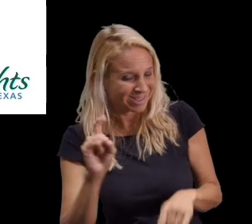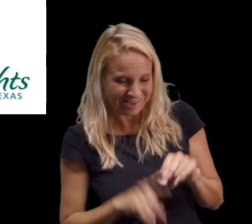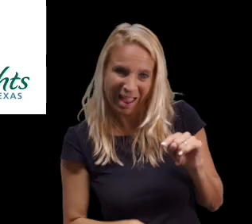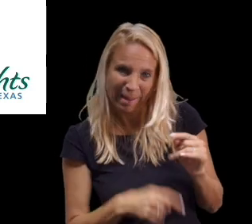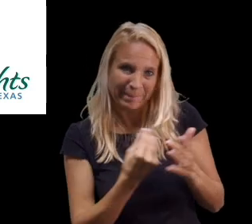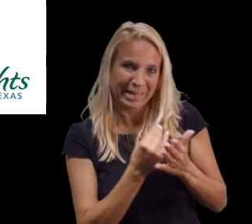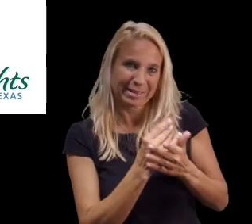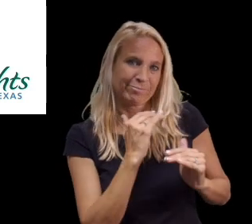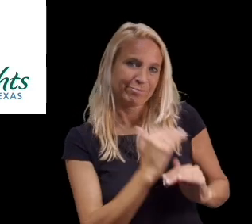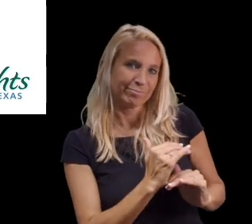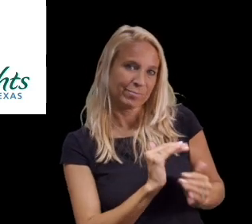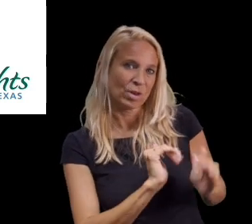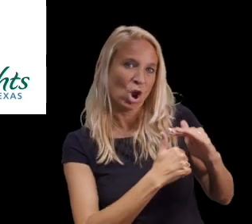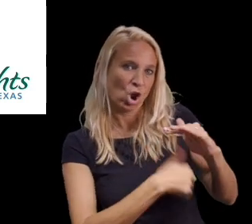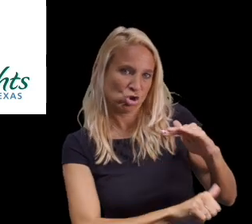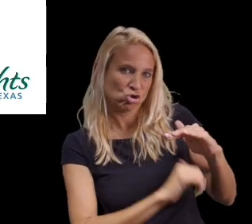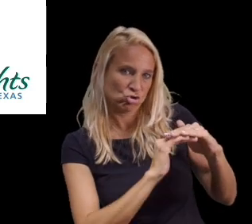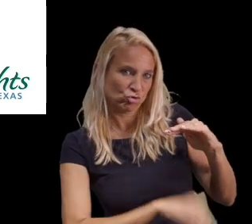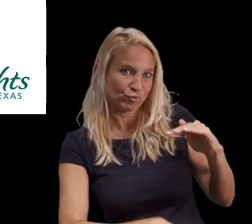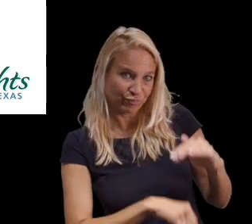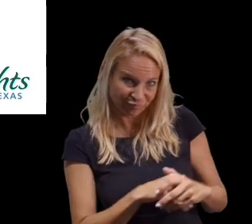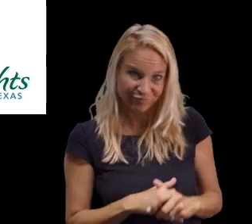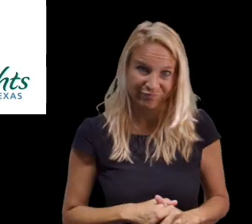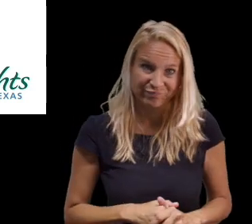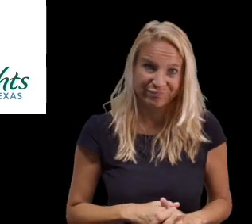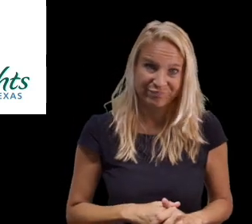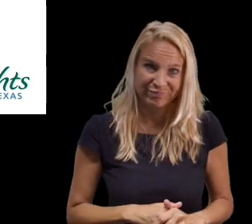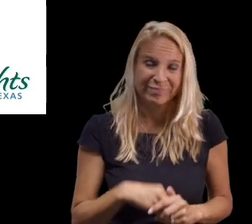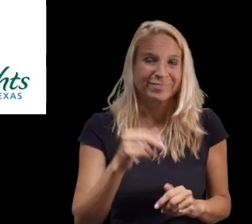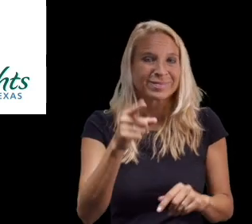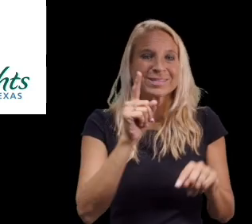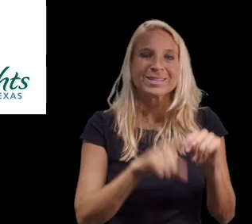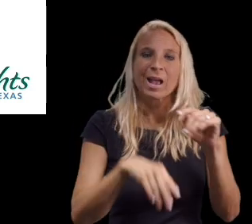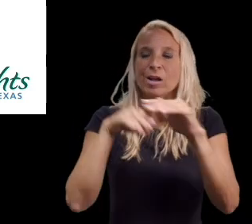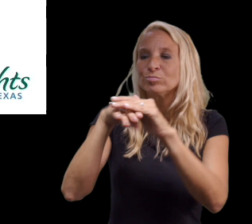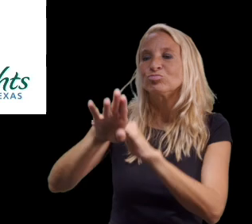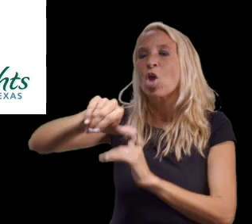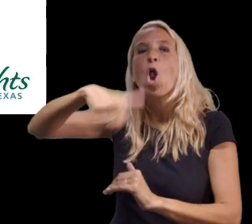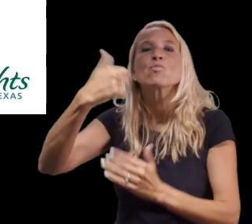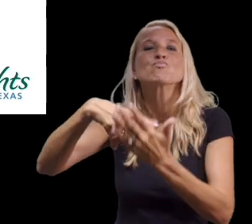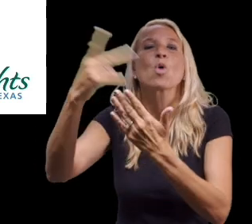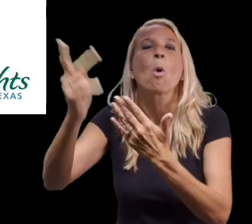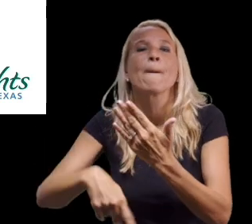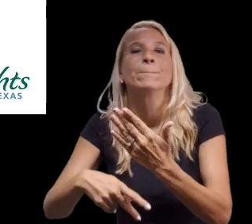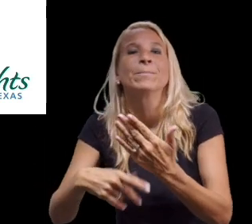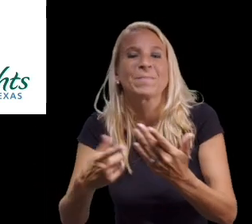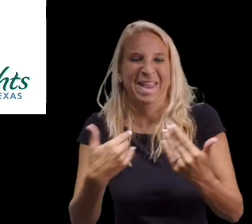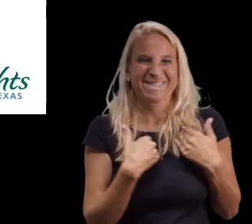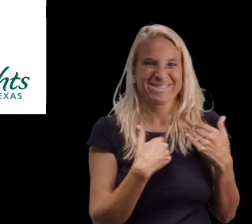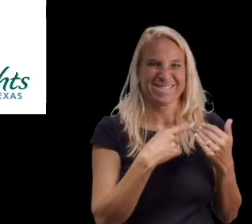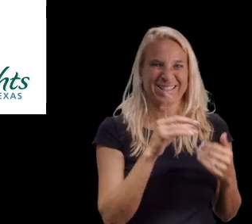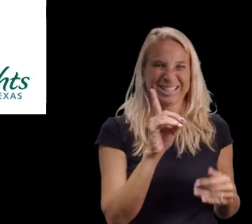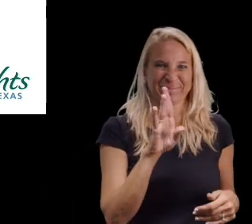There cannot be more than $2,000 in resources, and you cannot be enrolled in another waiver program